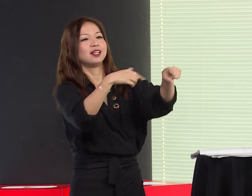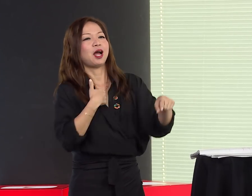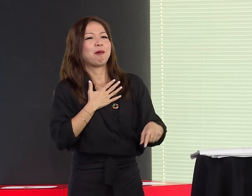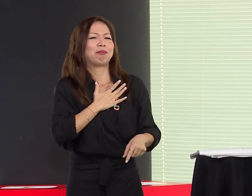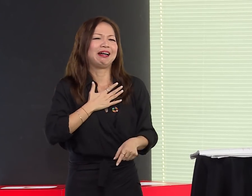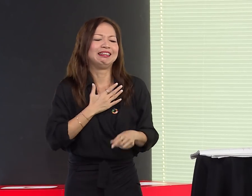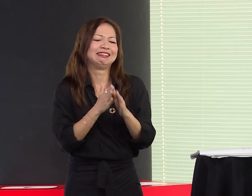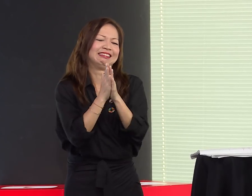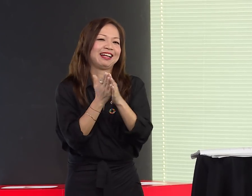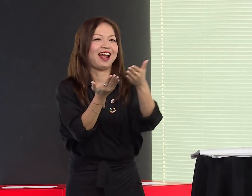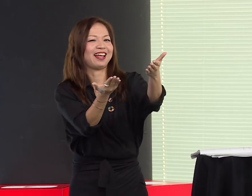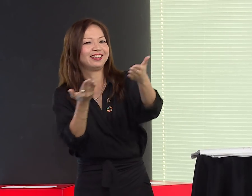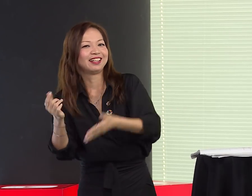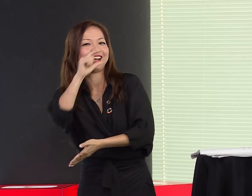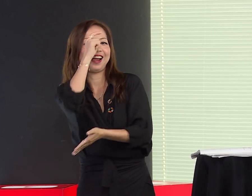We had a live broadcast with the